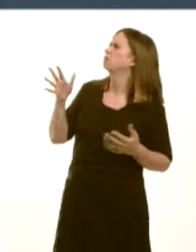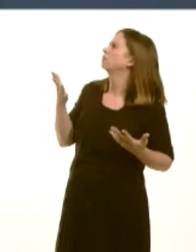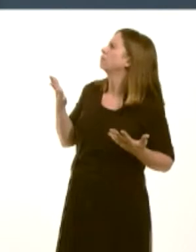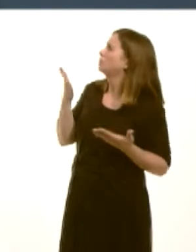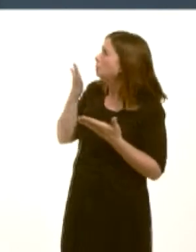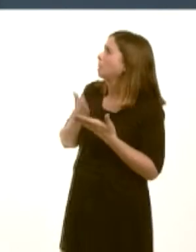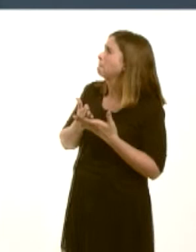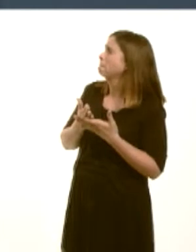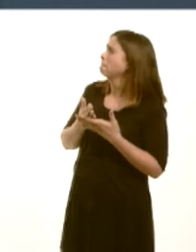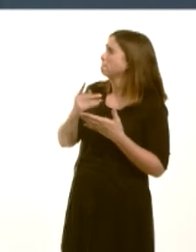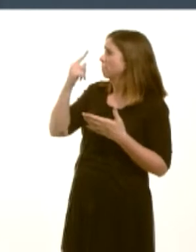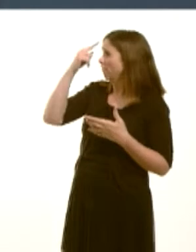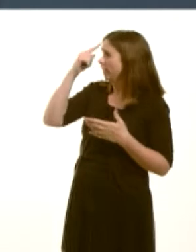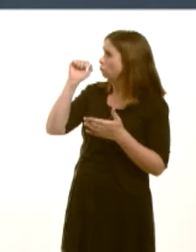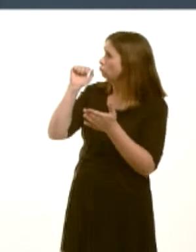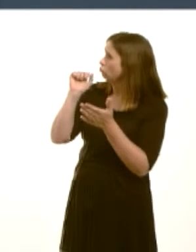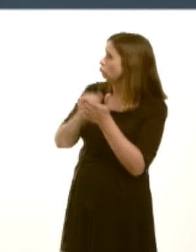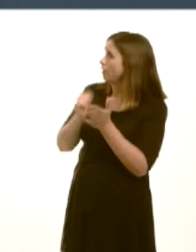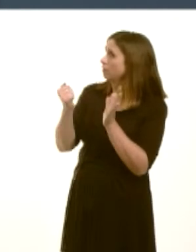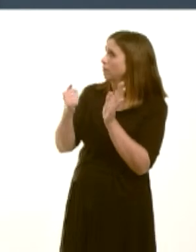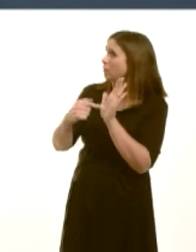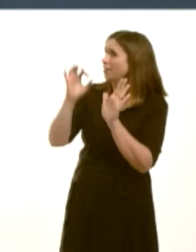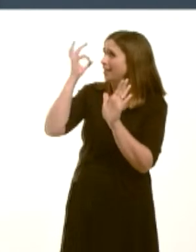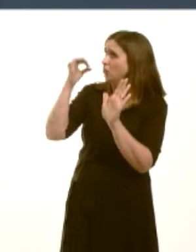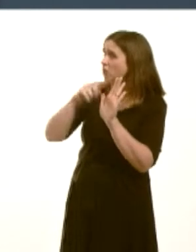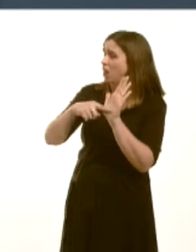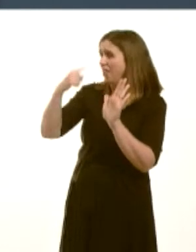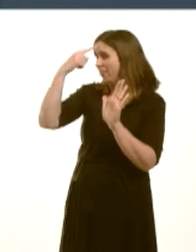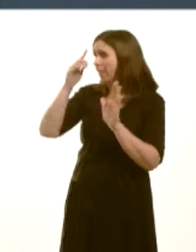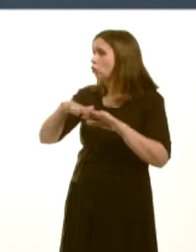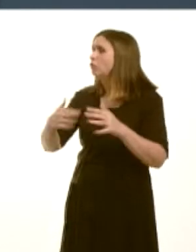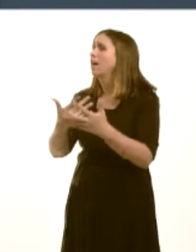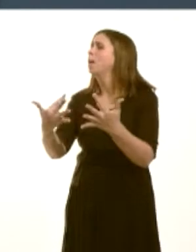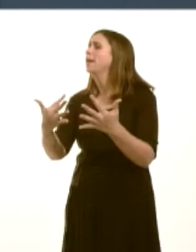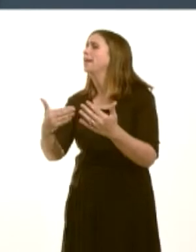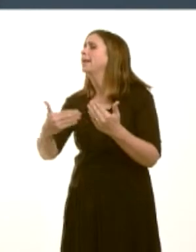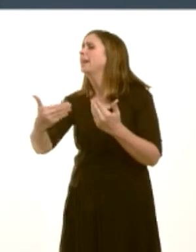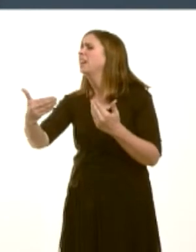projected pupil numbers published by the council. They argue that these predictions reflect